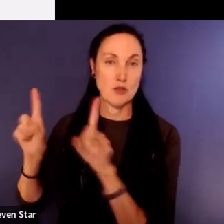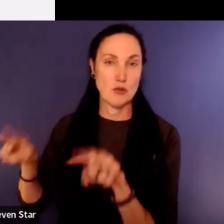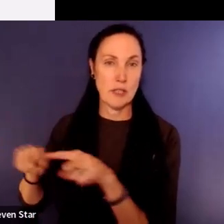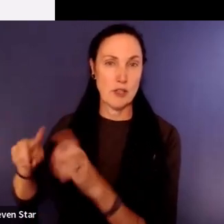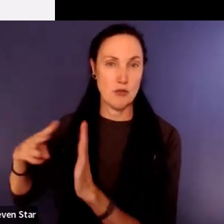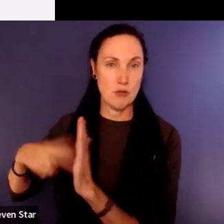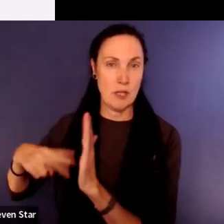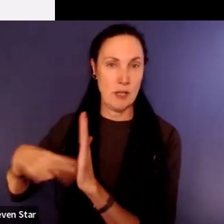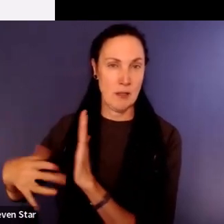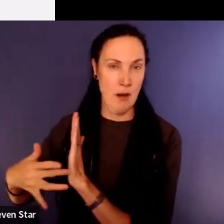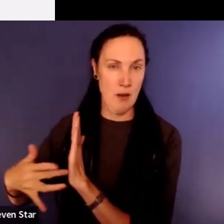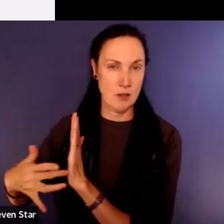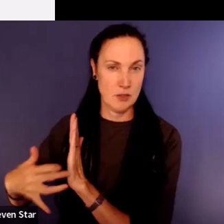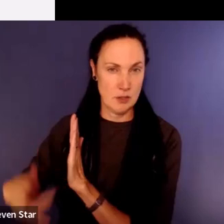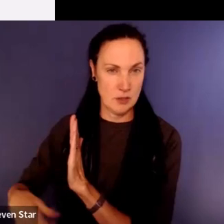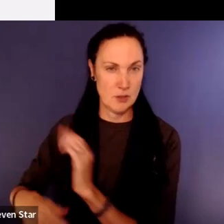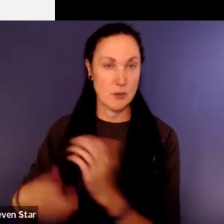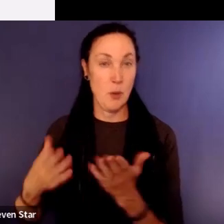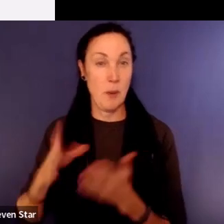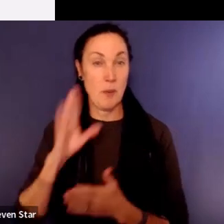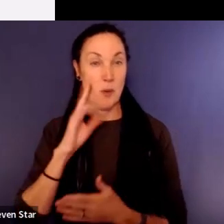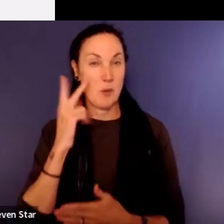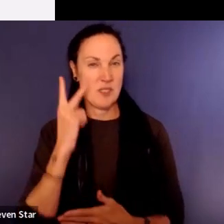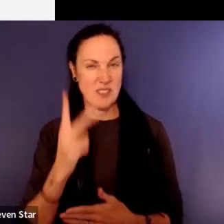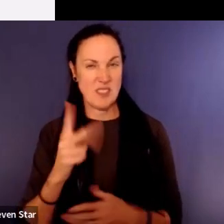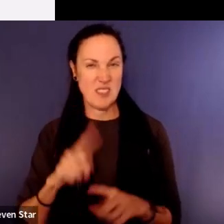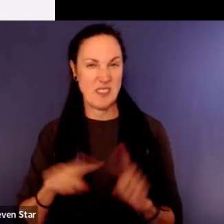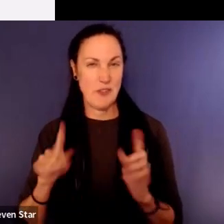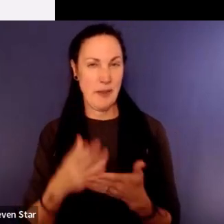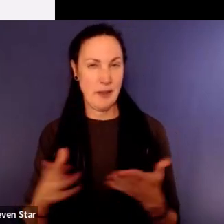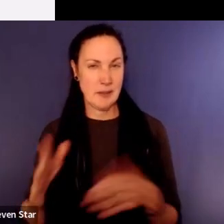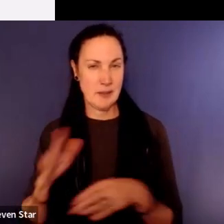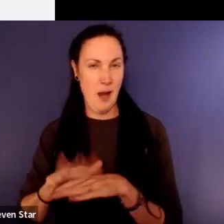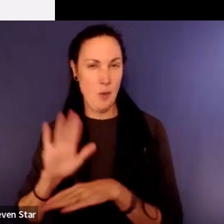the forms you might see on the screen, but they contain the same information.